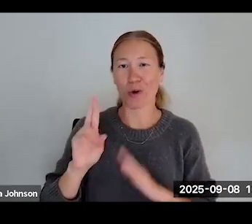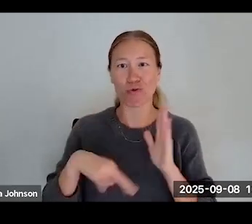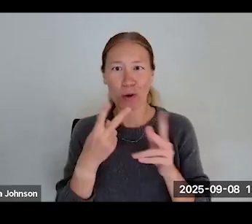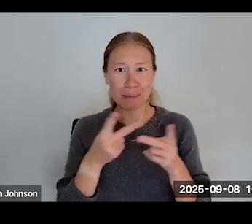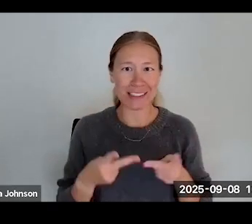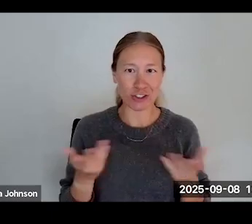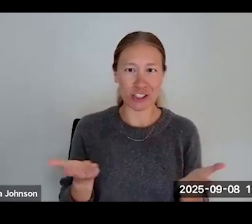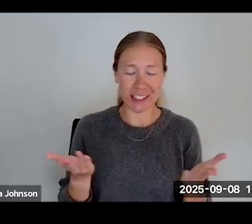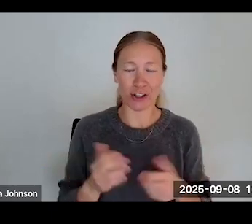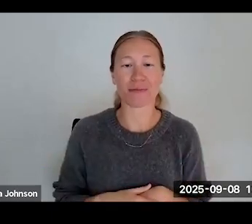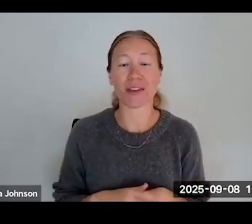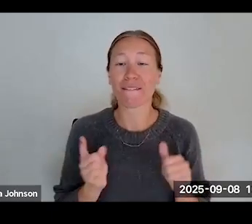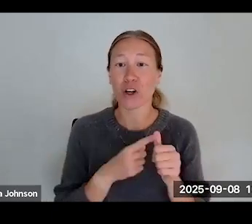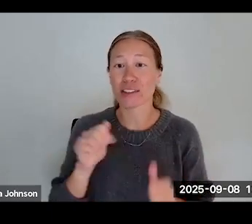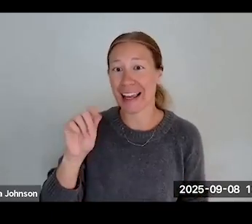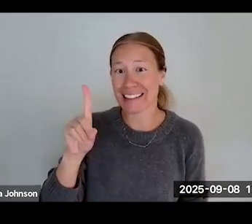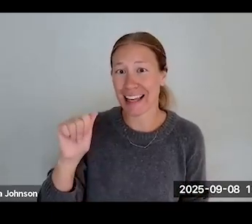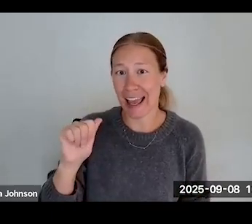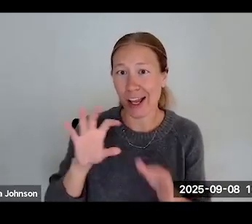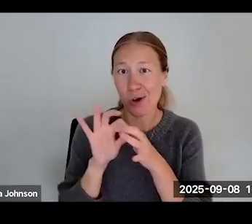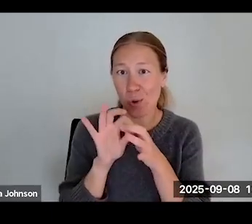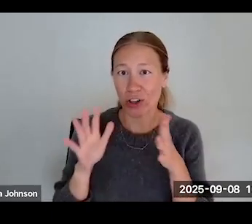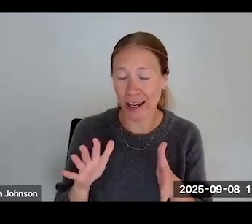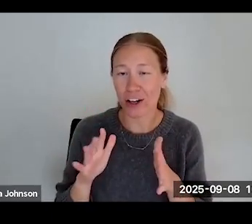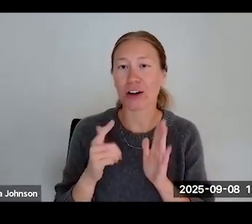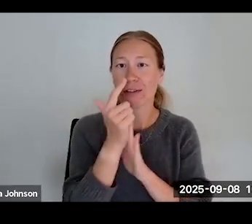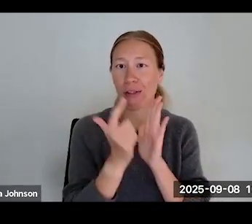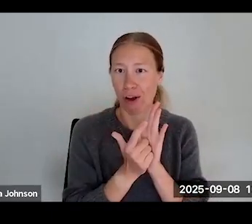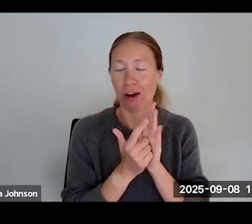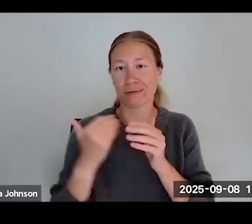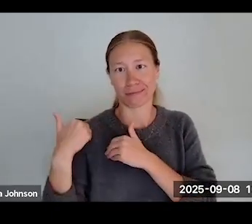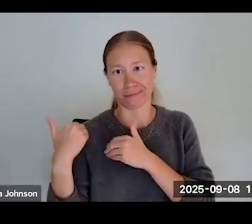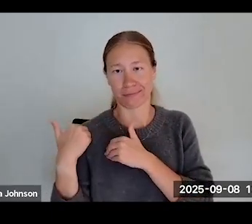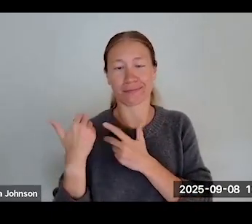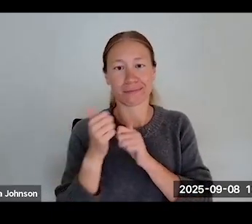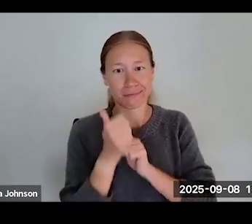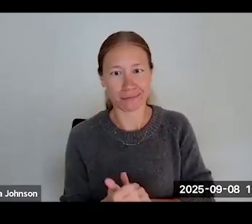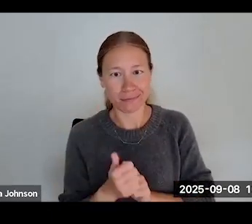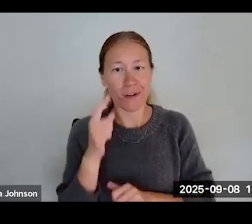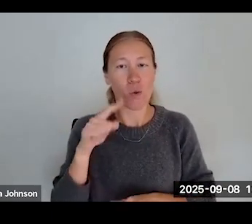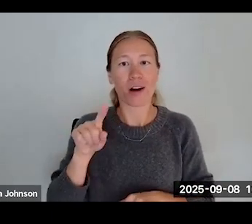Firstly, the ADA Coordinator is statutorily responsible for oversight of disability-related complaints